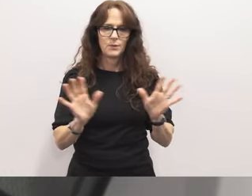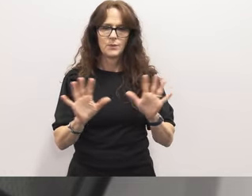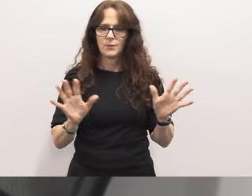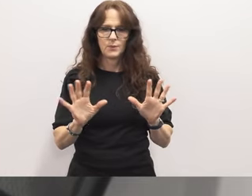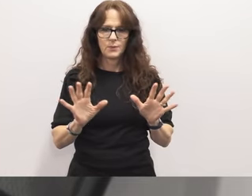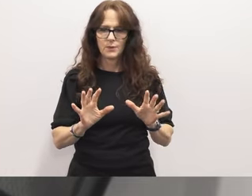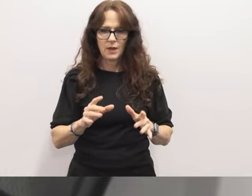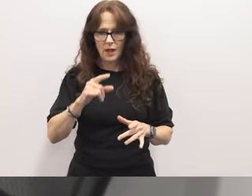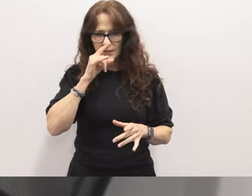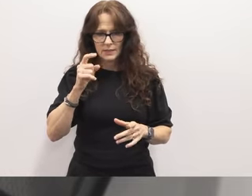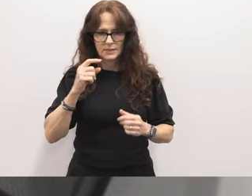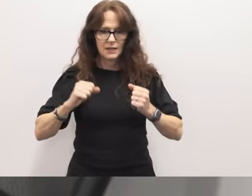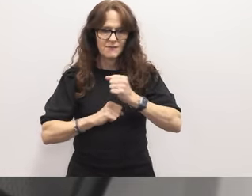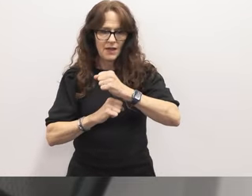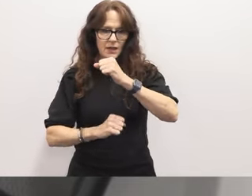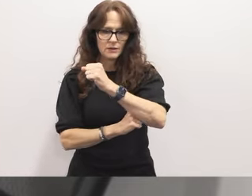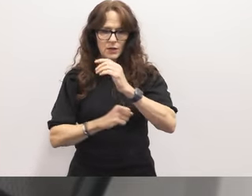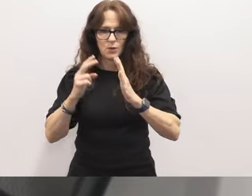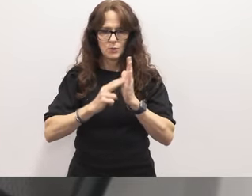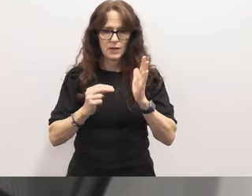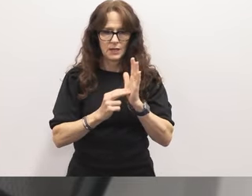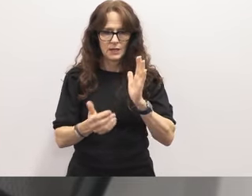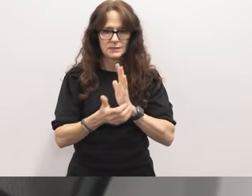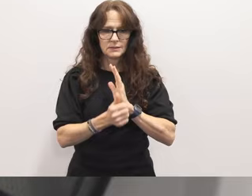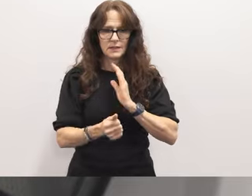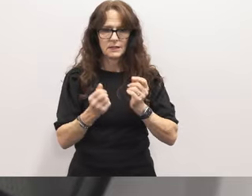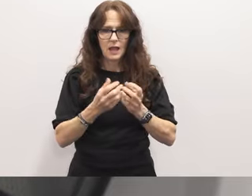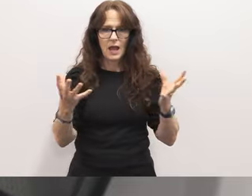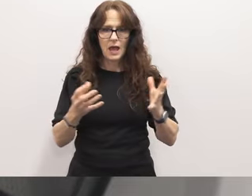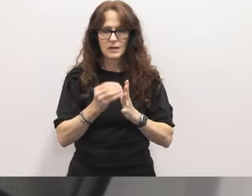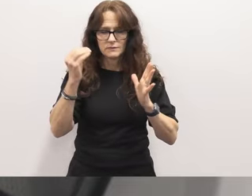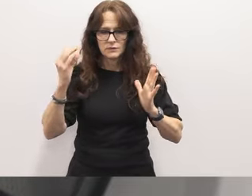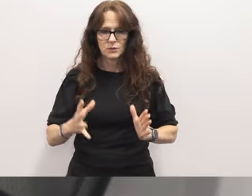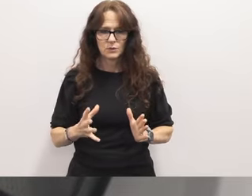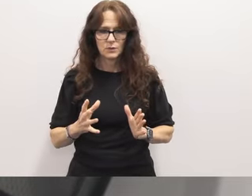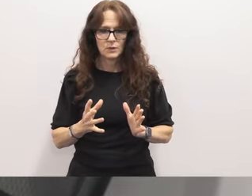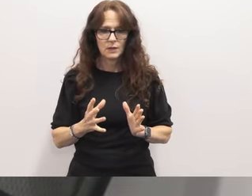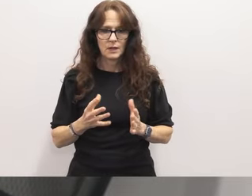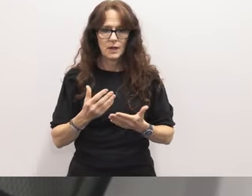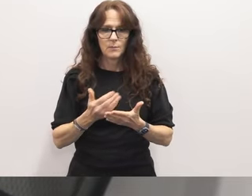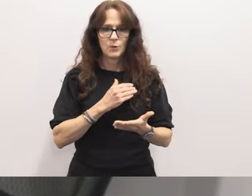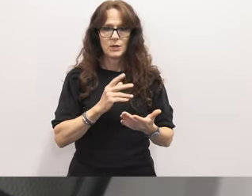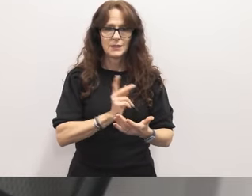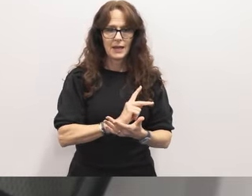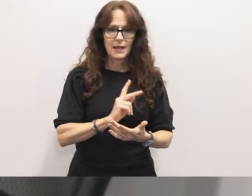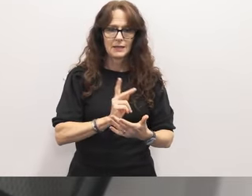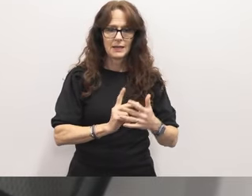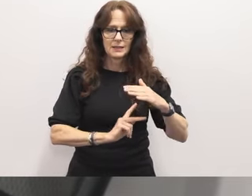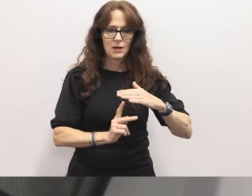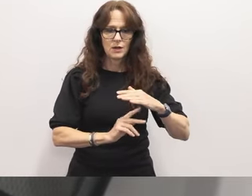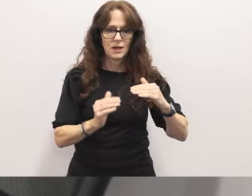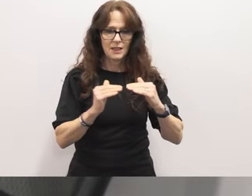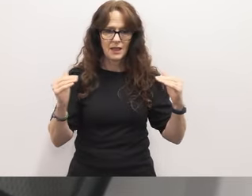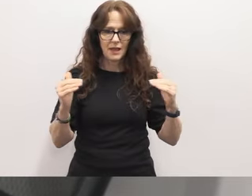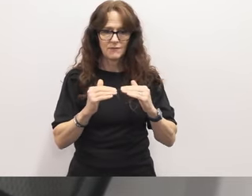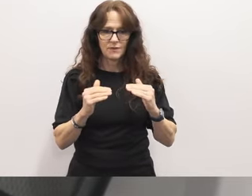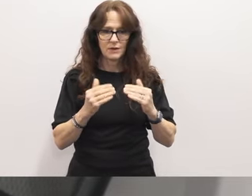no, our kids need foundational reading skills. We have a lot of students that are in pre-K, kindergarten level that didn't know their letters